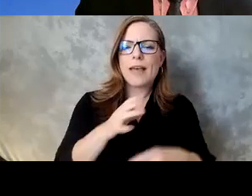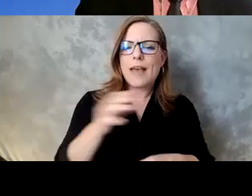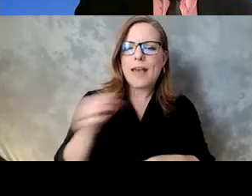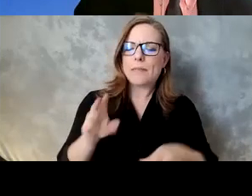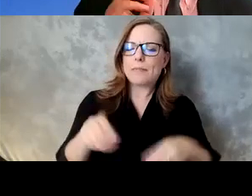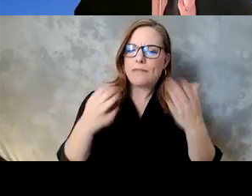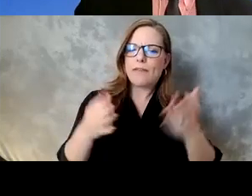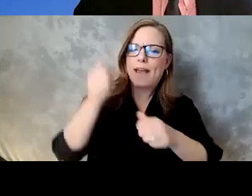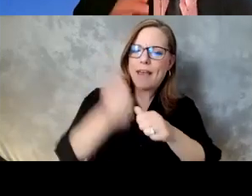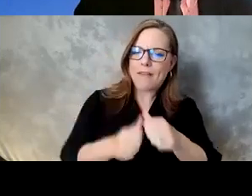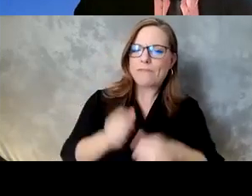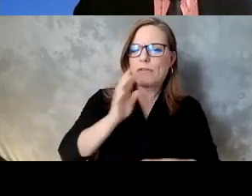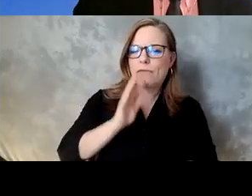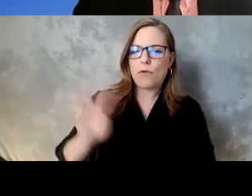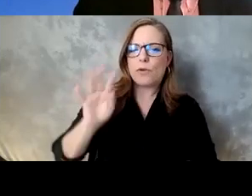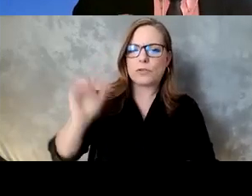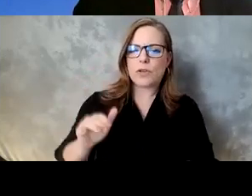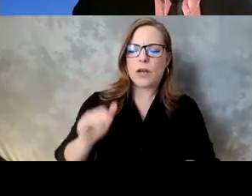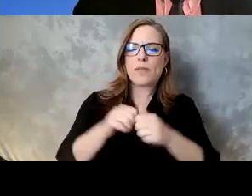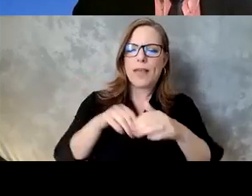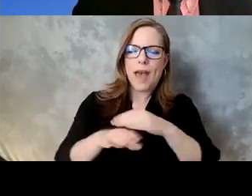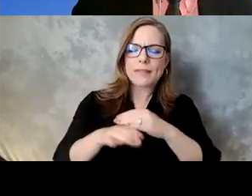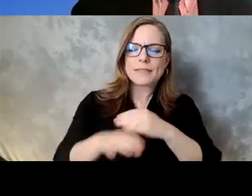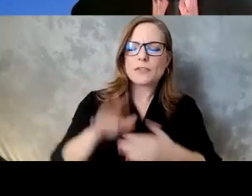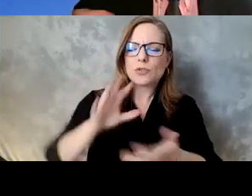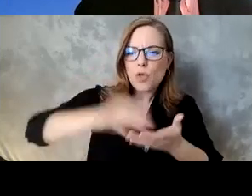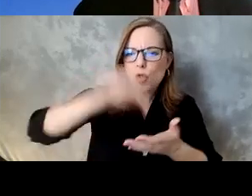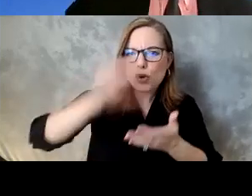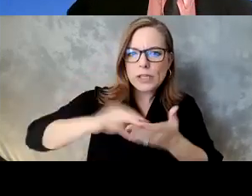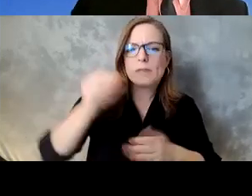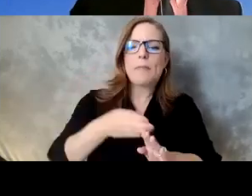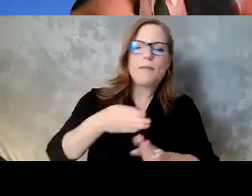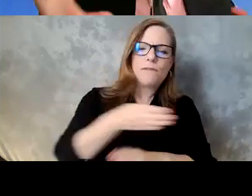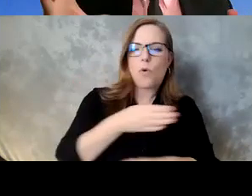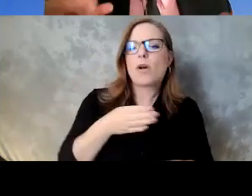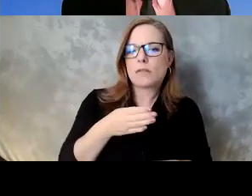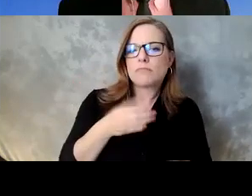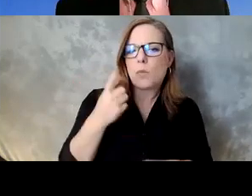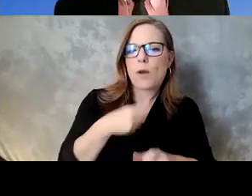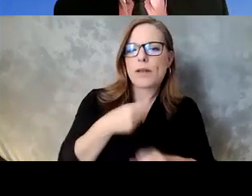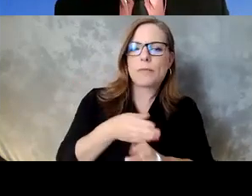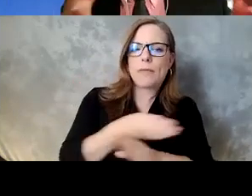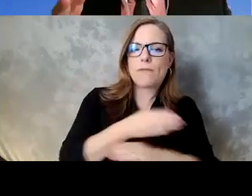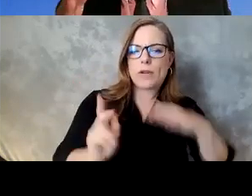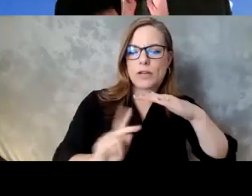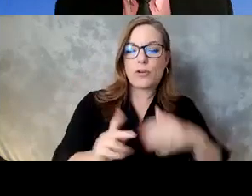child with access to high quality learning the year before Kindergarten. P-3 as we look